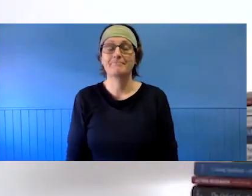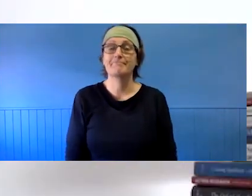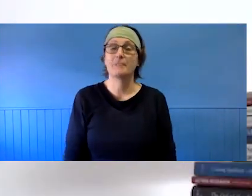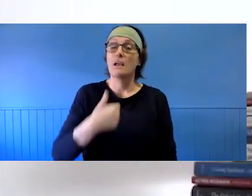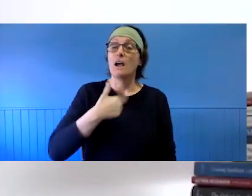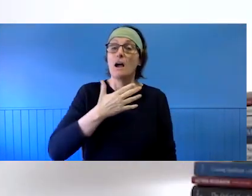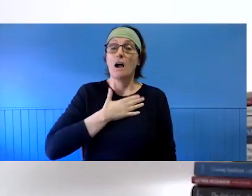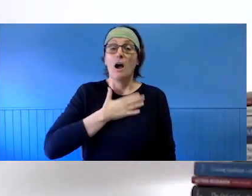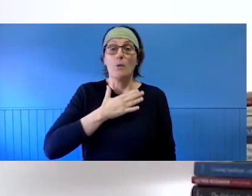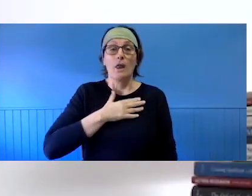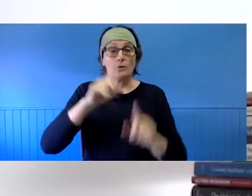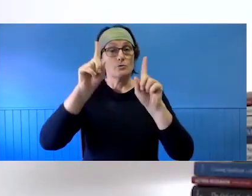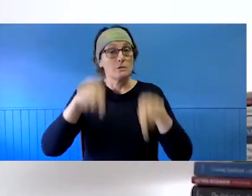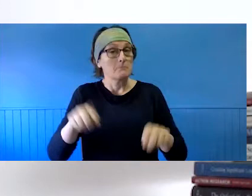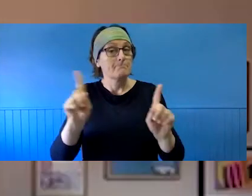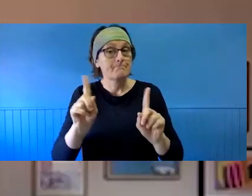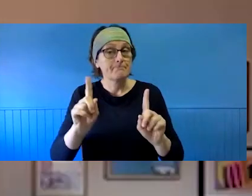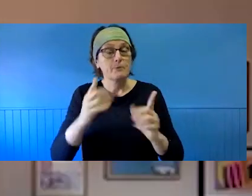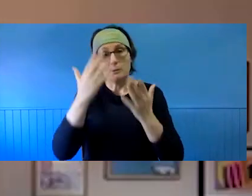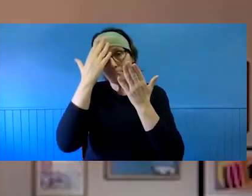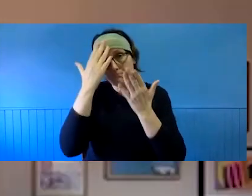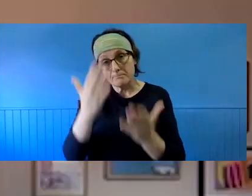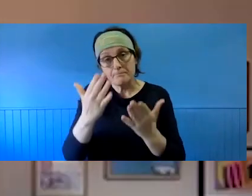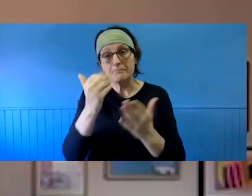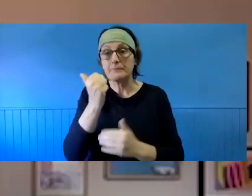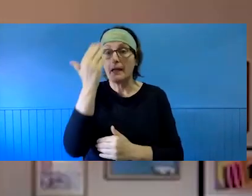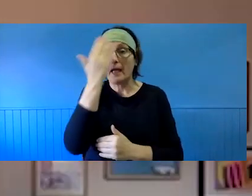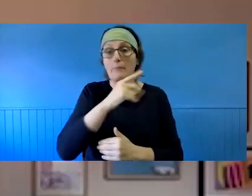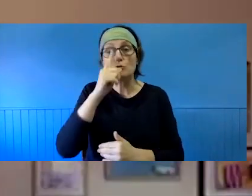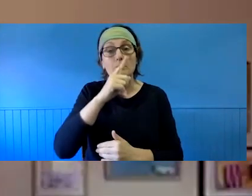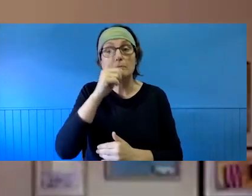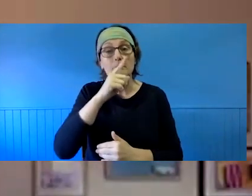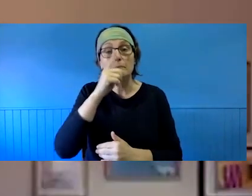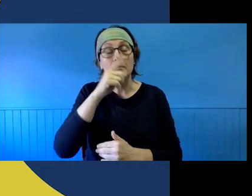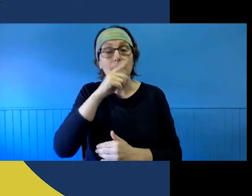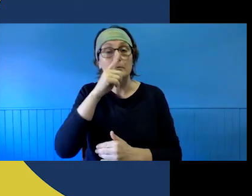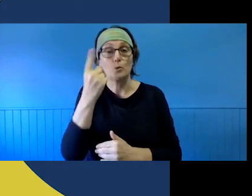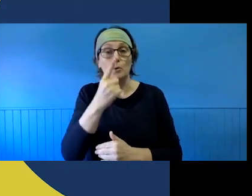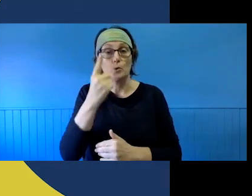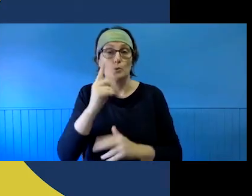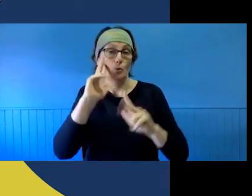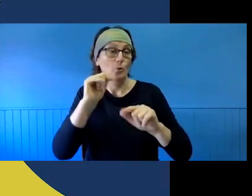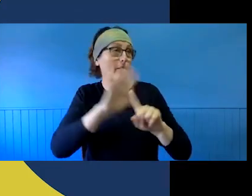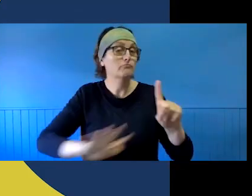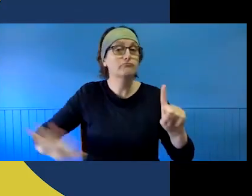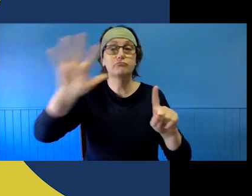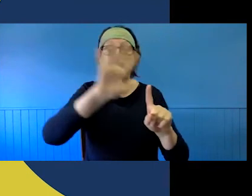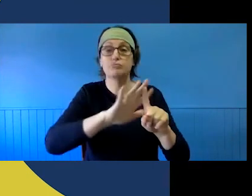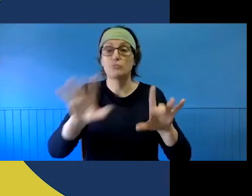original owners of the many countries throughout Australia and from where you are all joining us today.